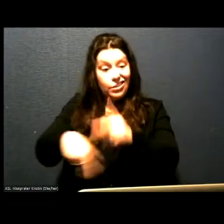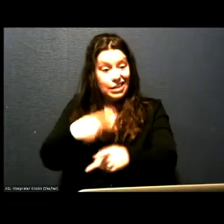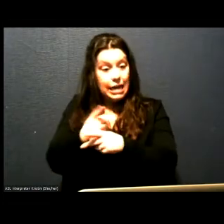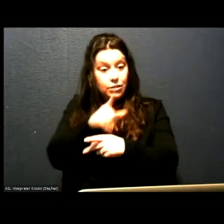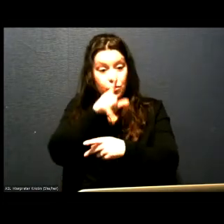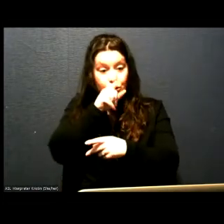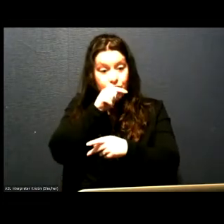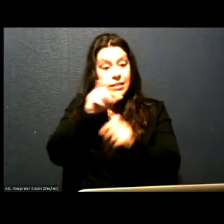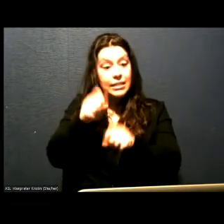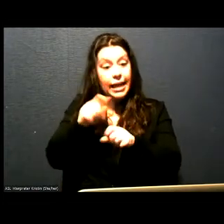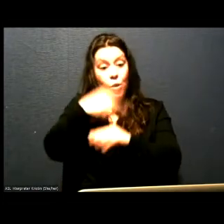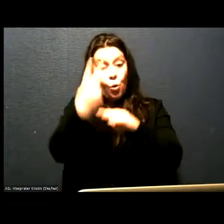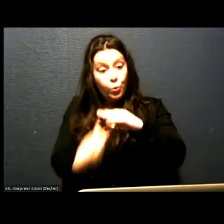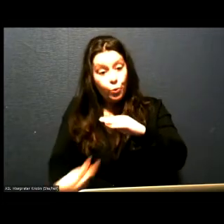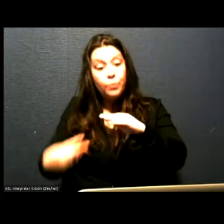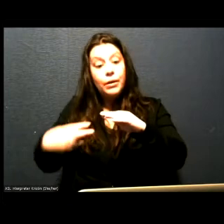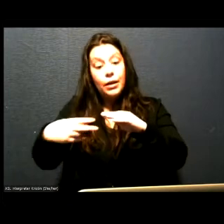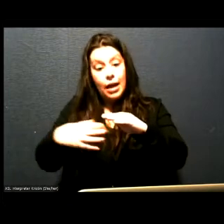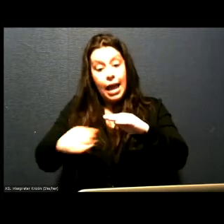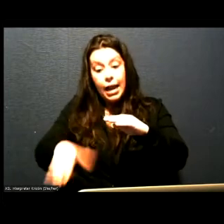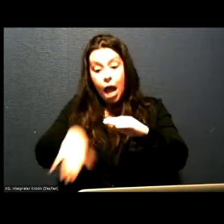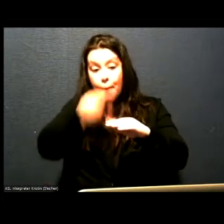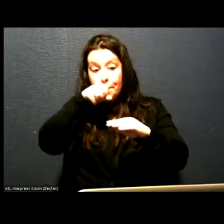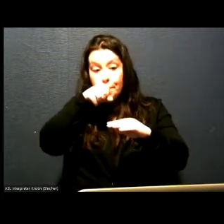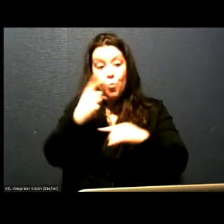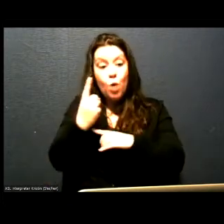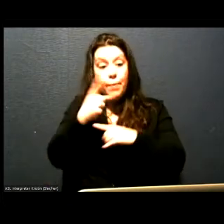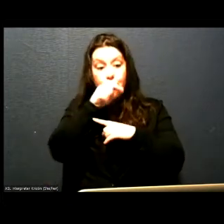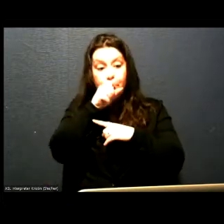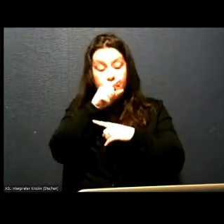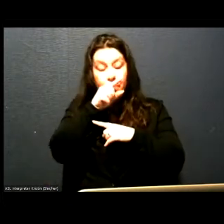will actually go down and scoop up a bunch of water, and a bunch of fish, because they generally